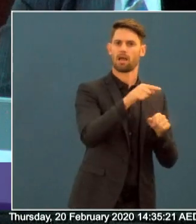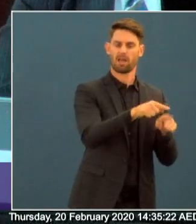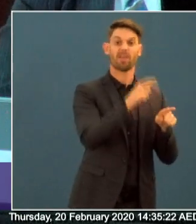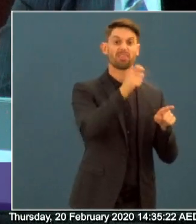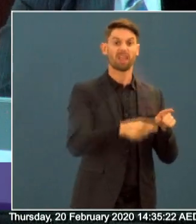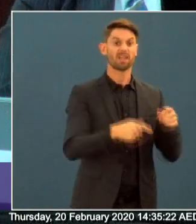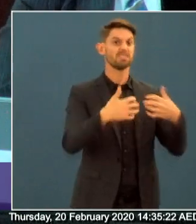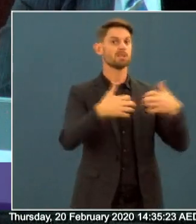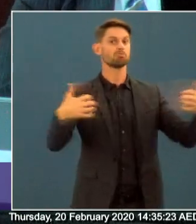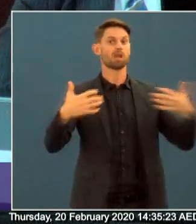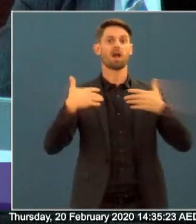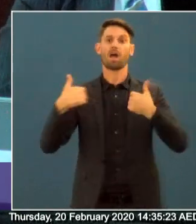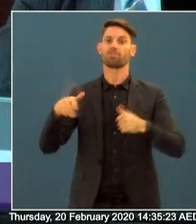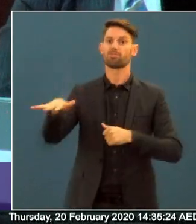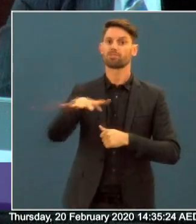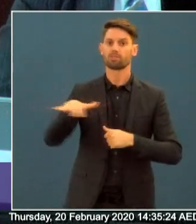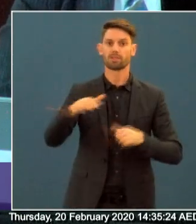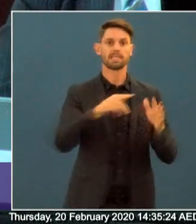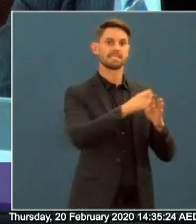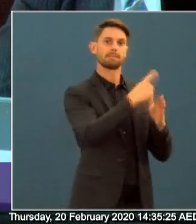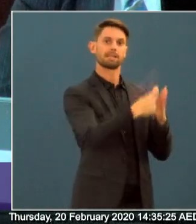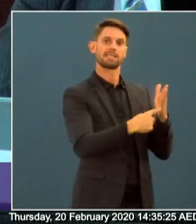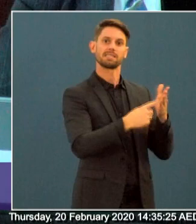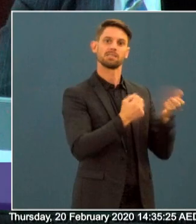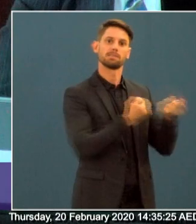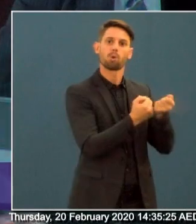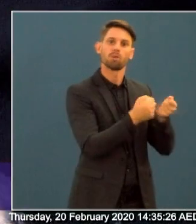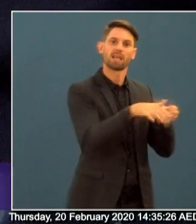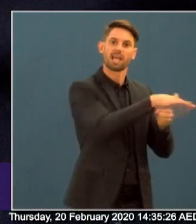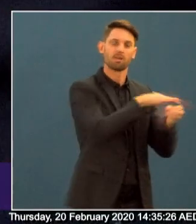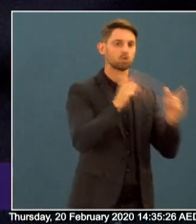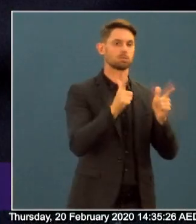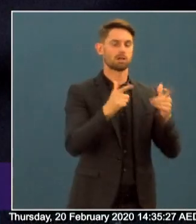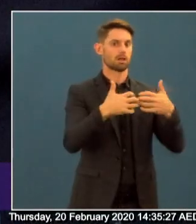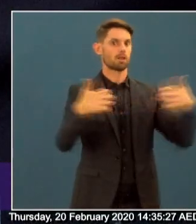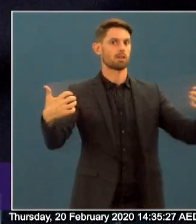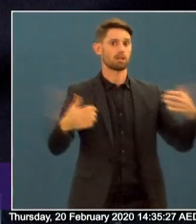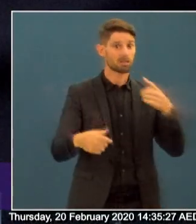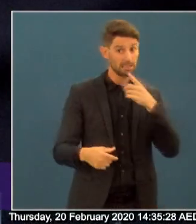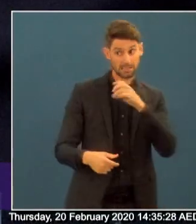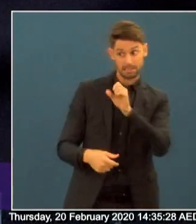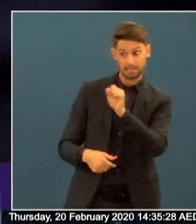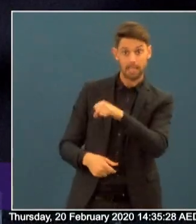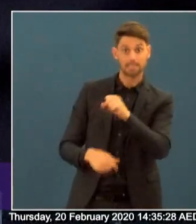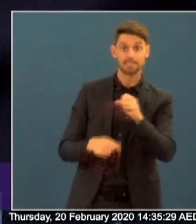in terms of leadership in the two areas, health and disability? That's right. Certainly disability professionals